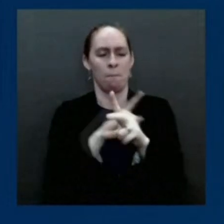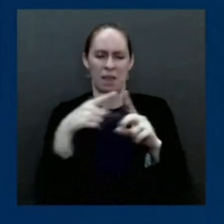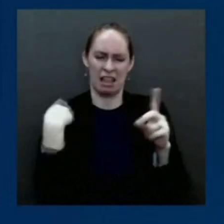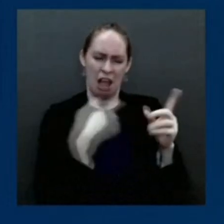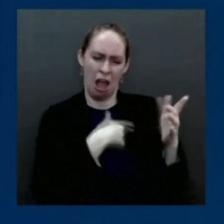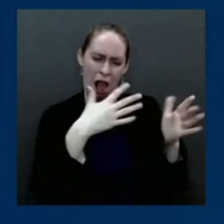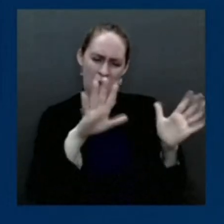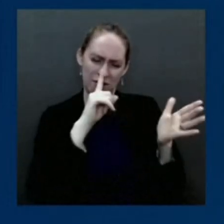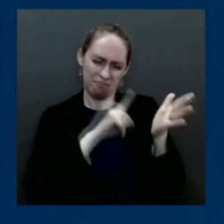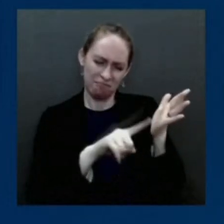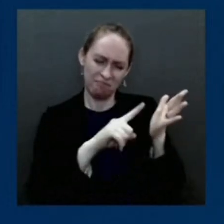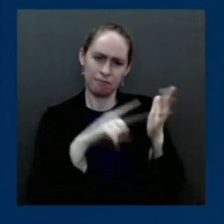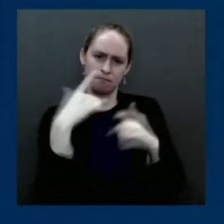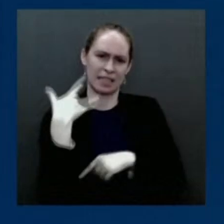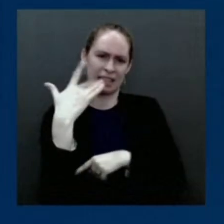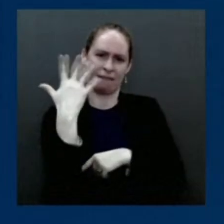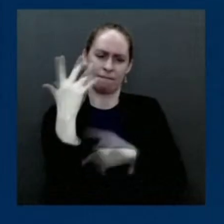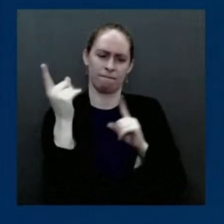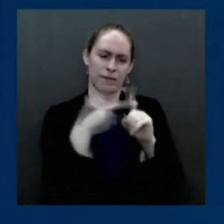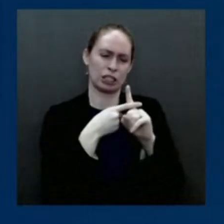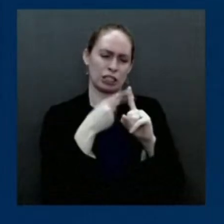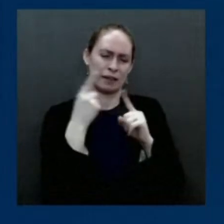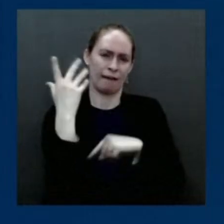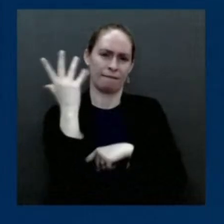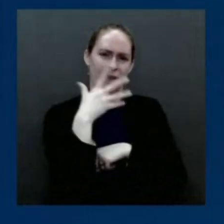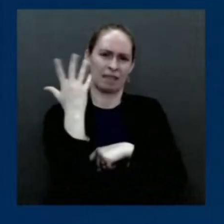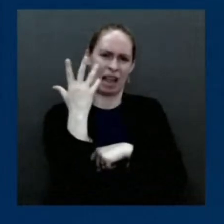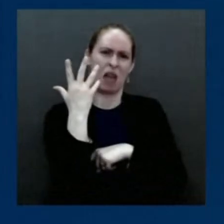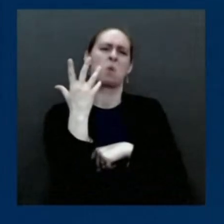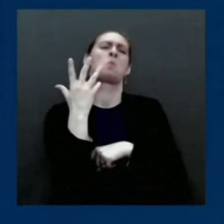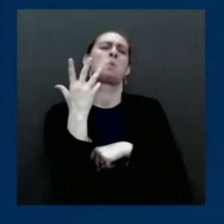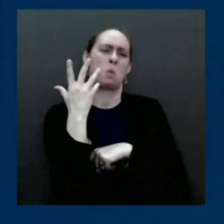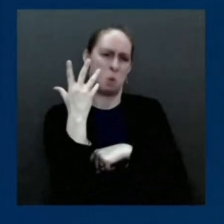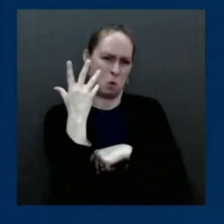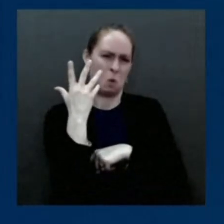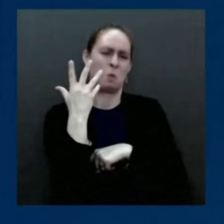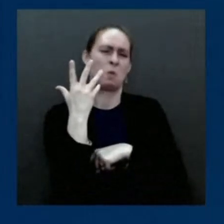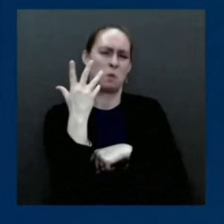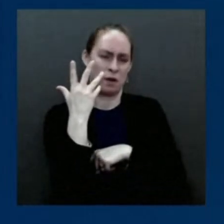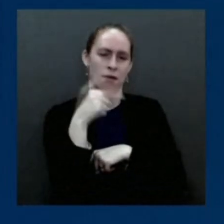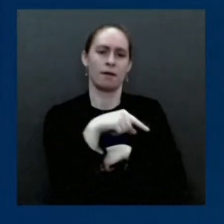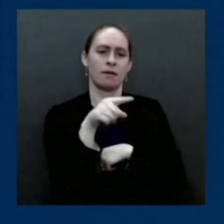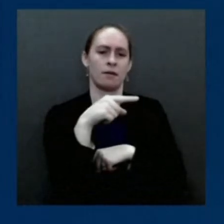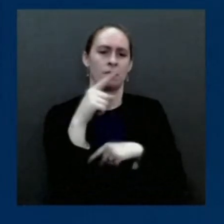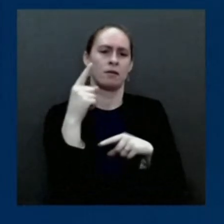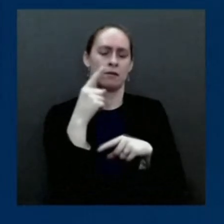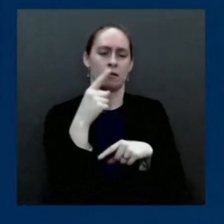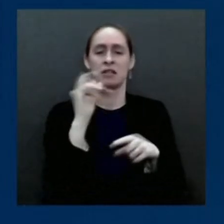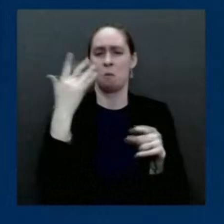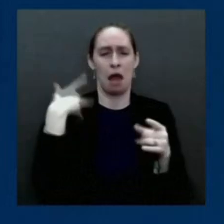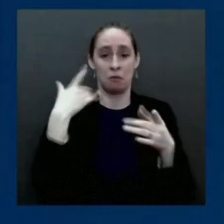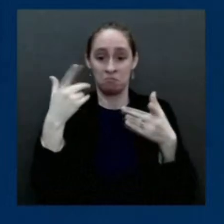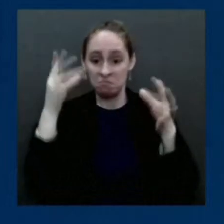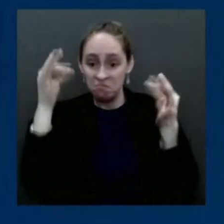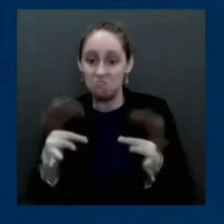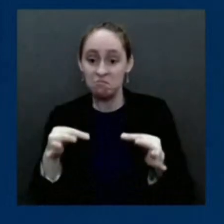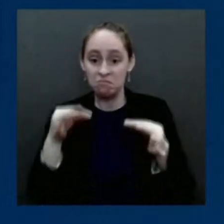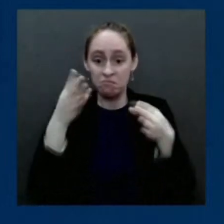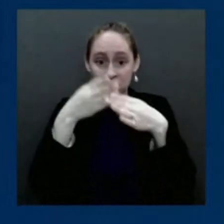MOST OF THAT IS STILL PPENG IN THE FIRST FIVE TRAYS AND WE